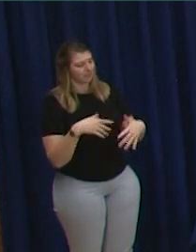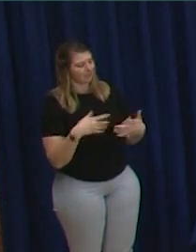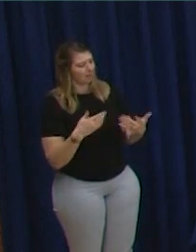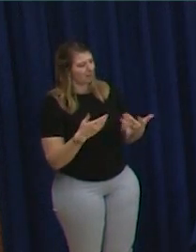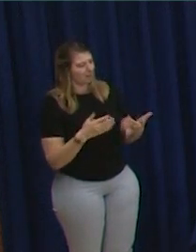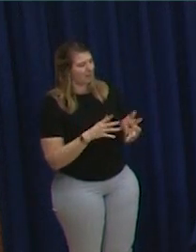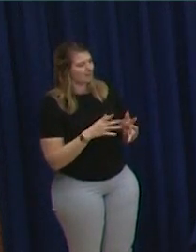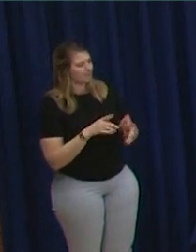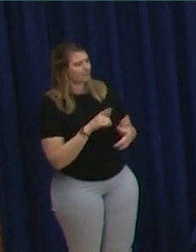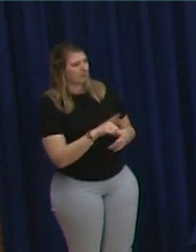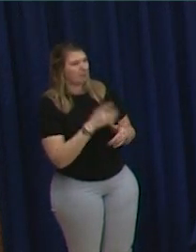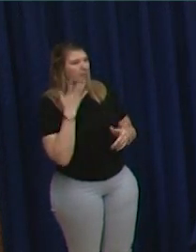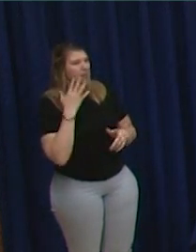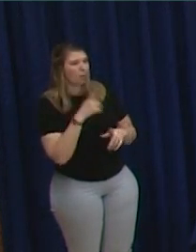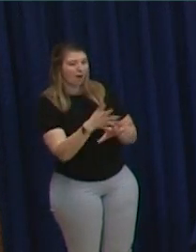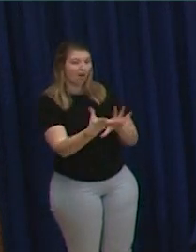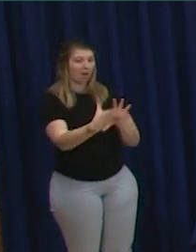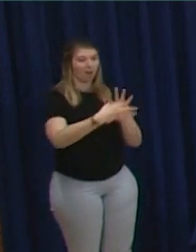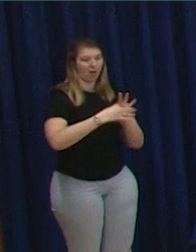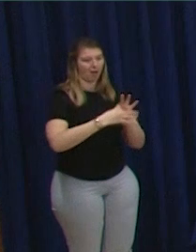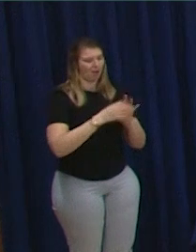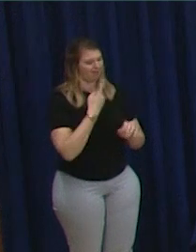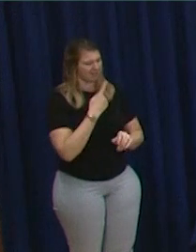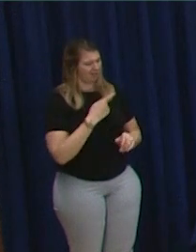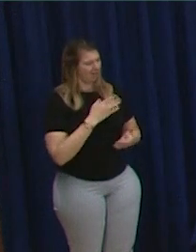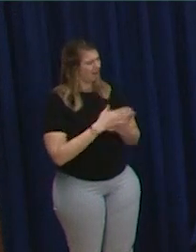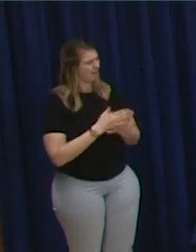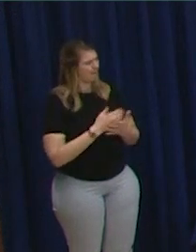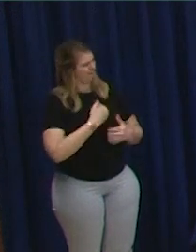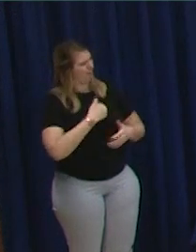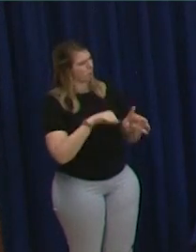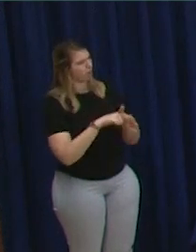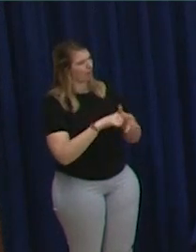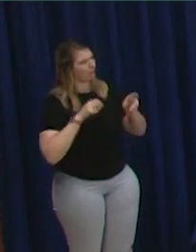said there's a problem, there's a systemic problem with the way that we're teaching this group, and